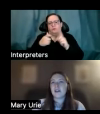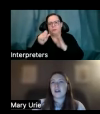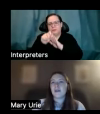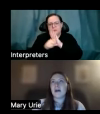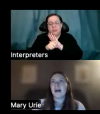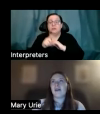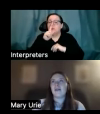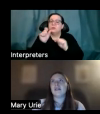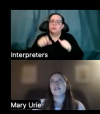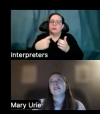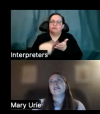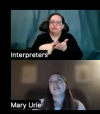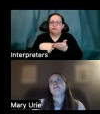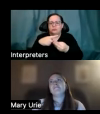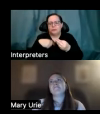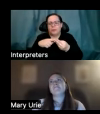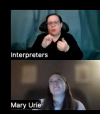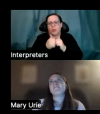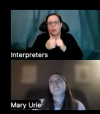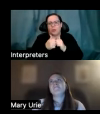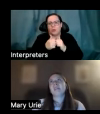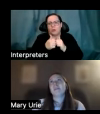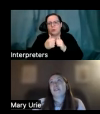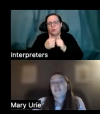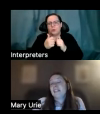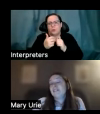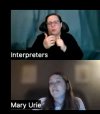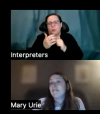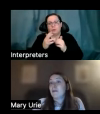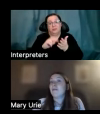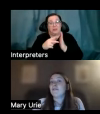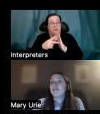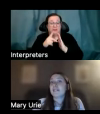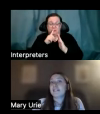talk about how I mean, you can even give them numbers, you can